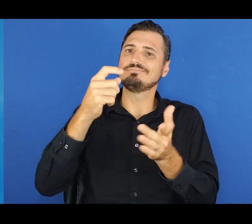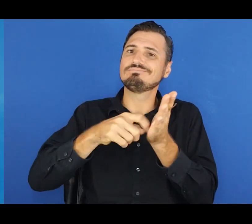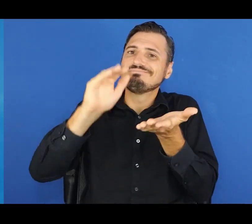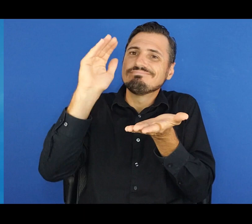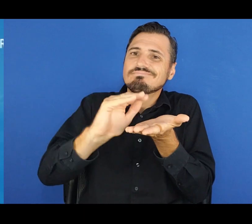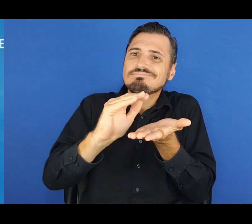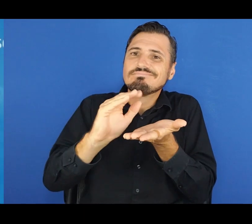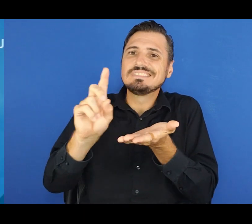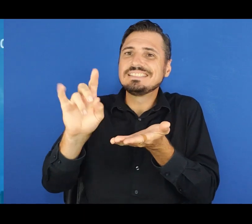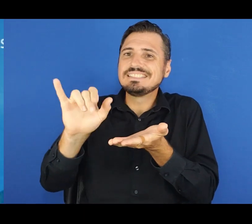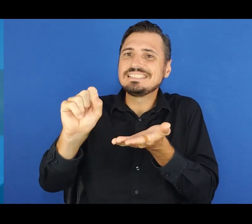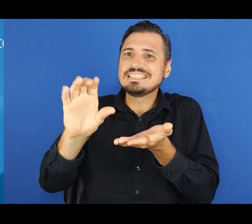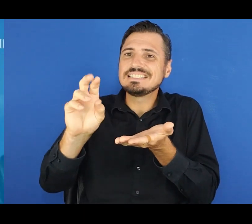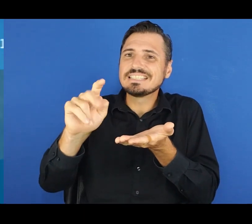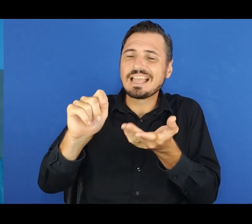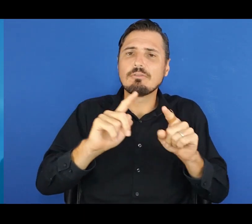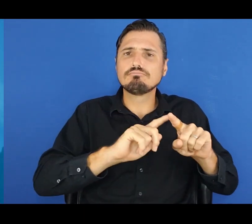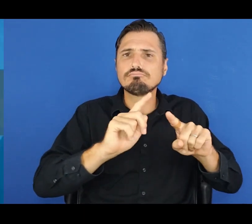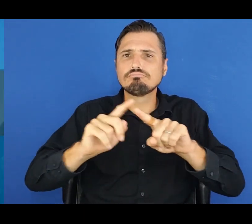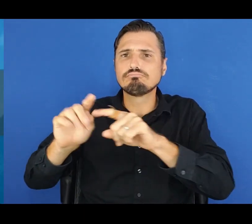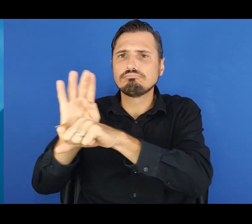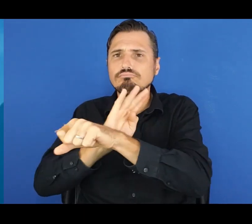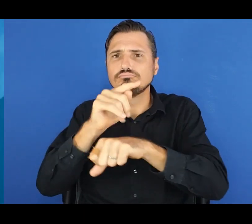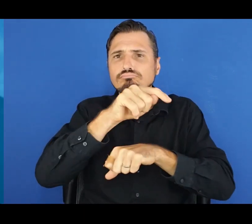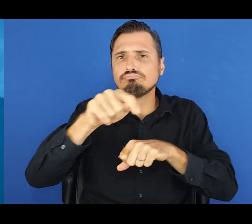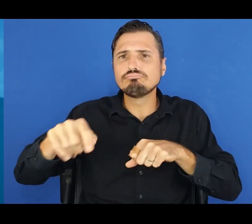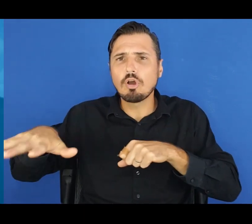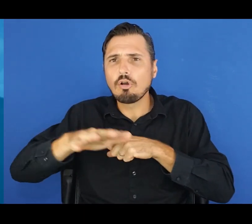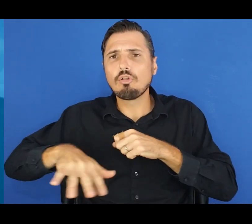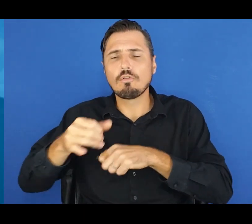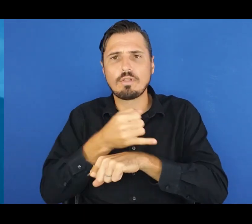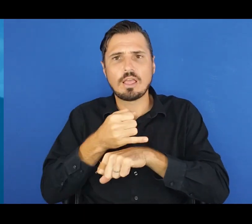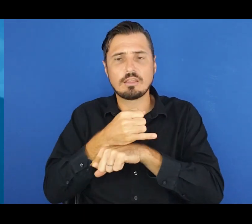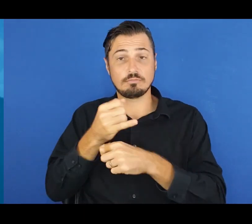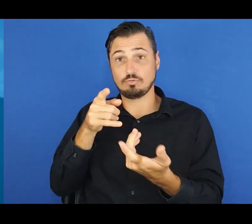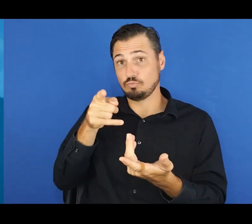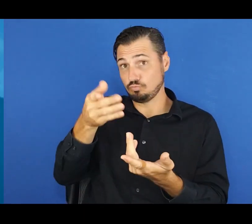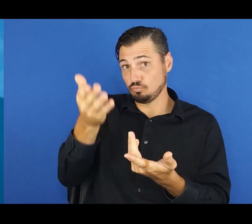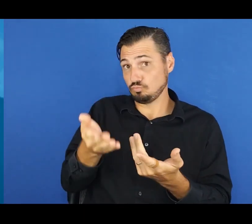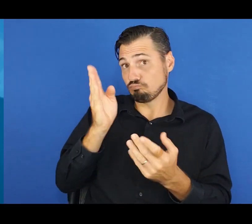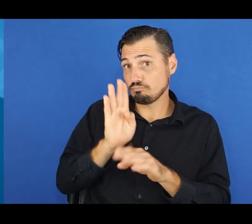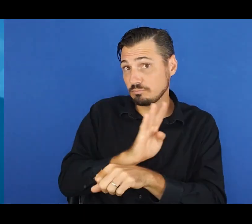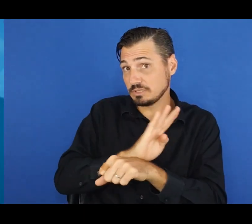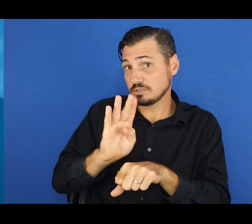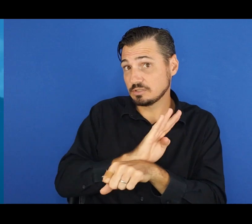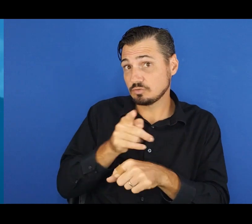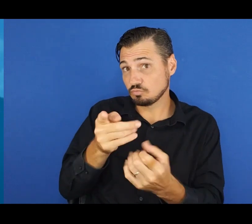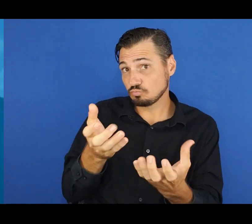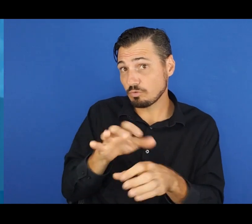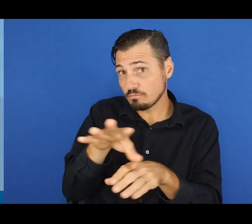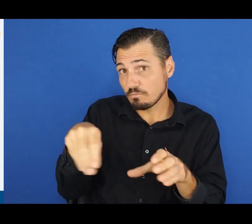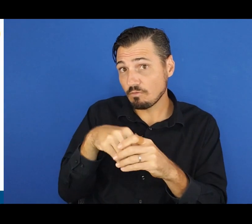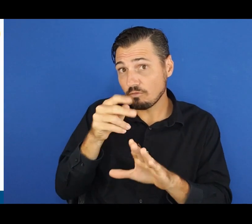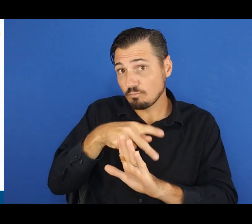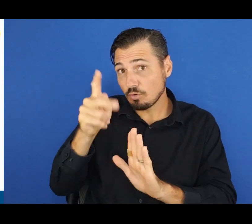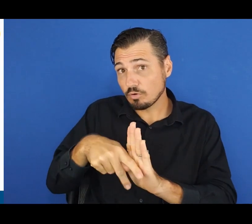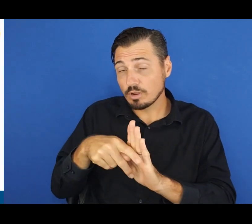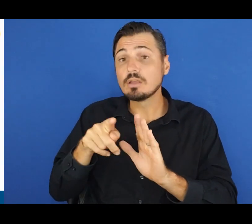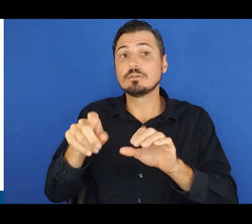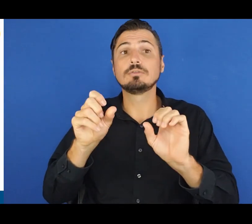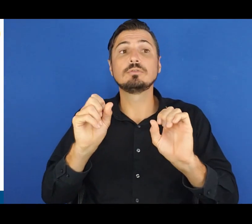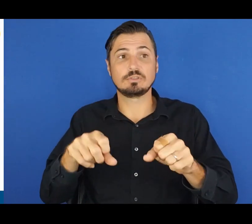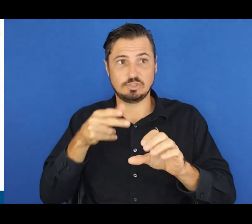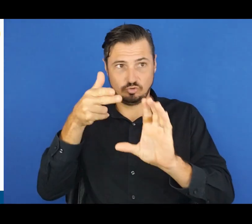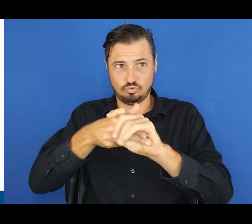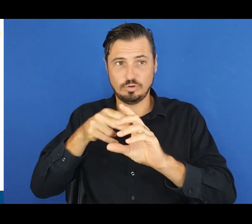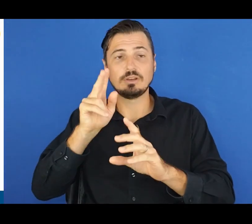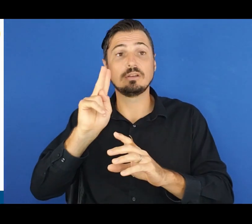Businesses interested in joining the program may apply online at the Chamber website, kauaichamber.org/kokuaCard